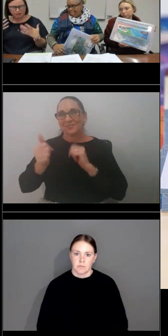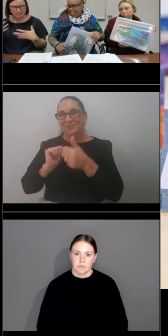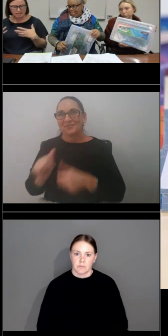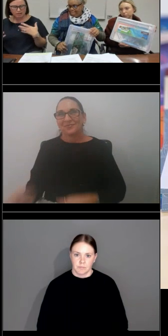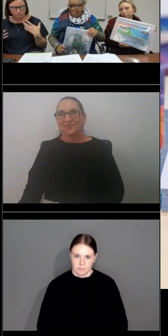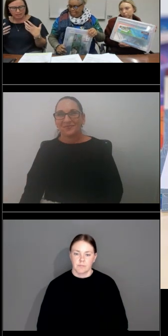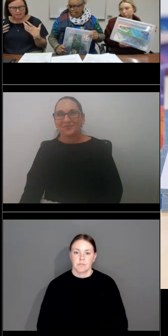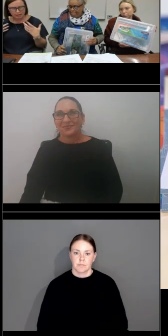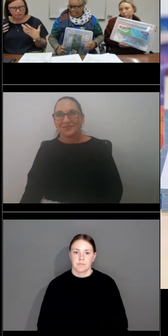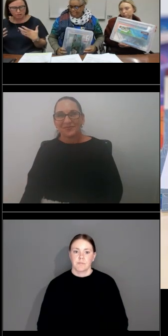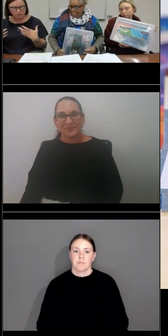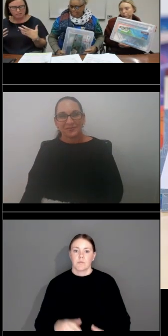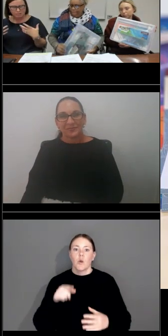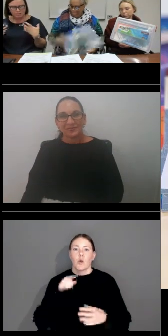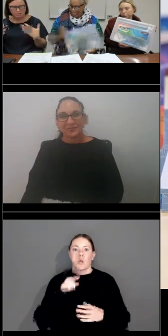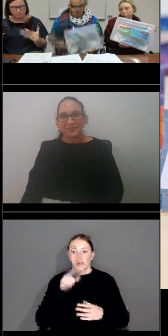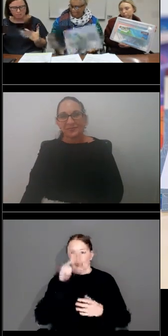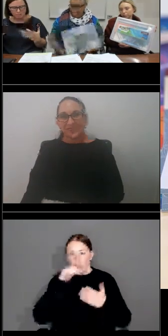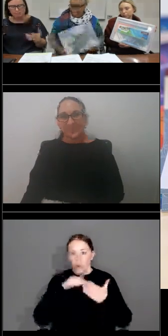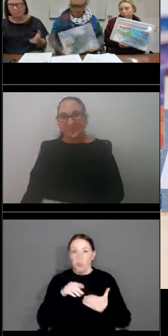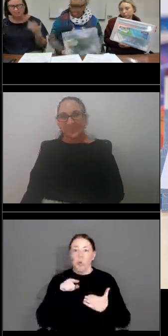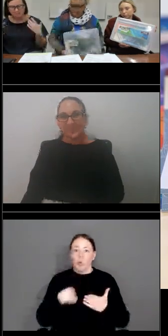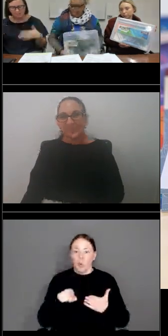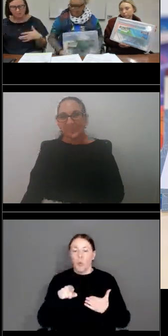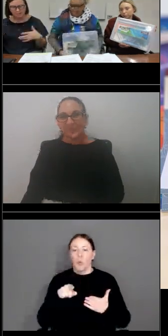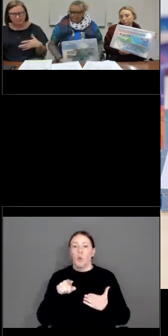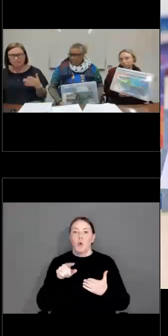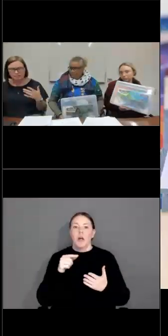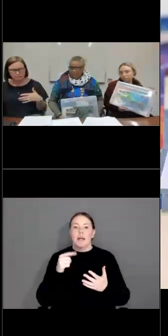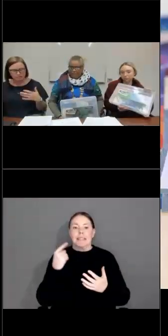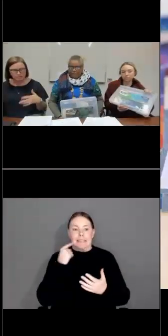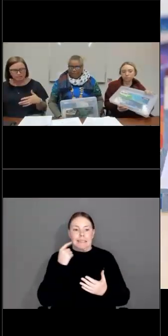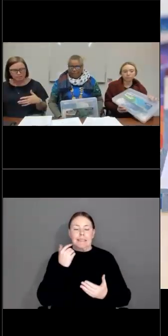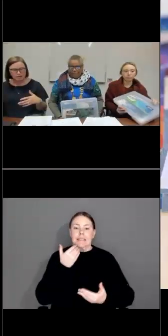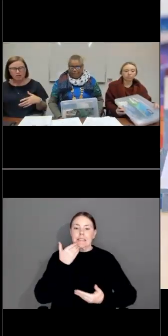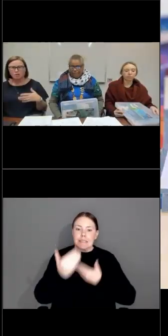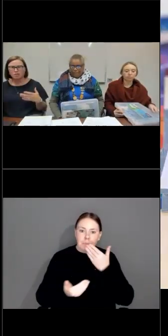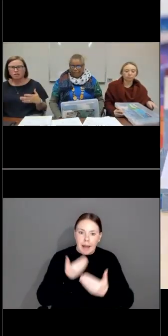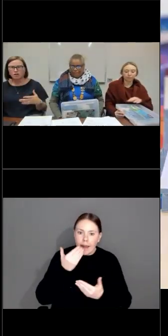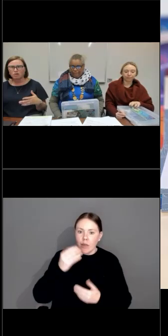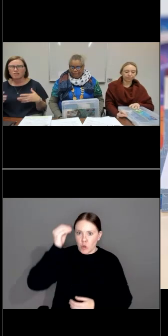break down complex legal concepts to your client explain processes step by step with the goal that